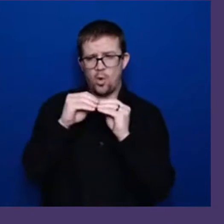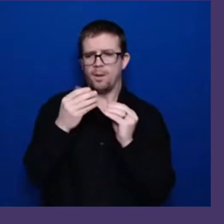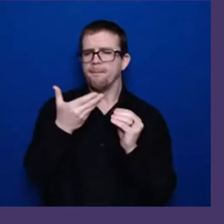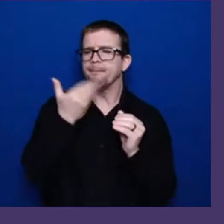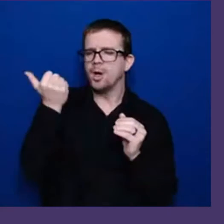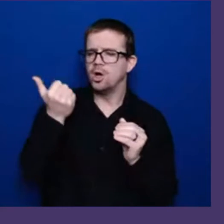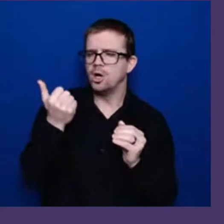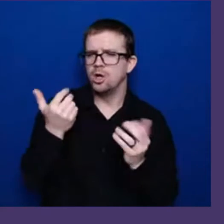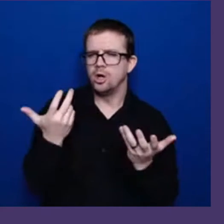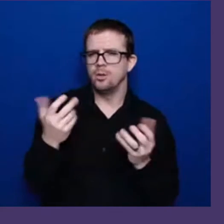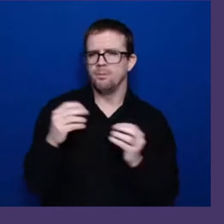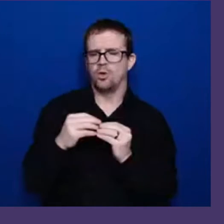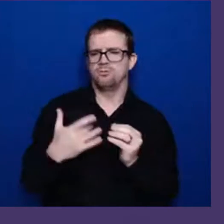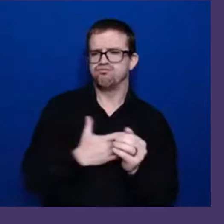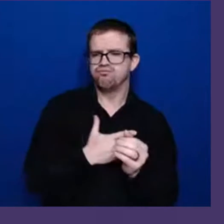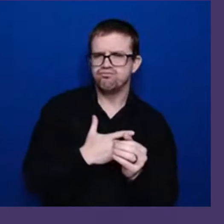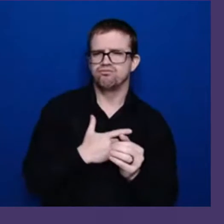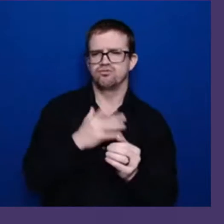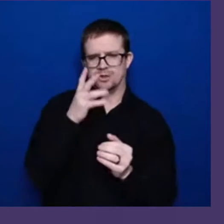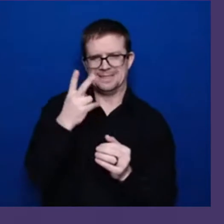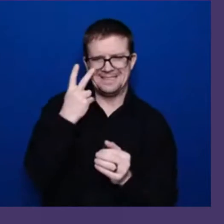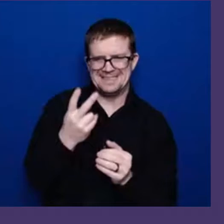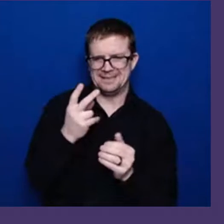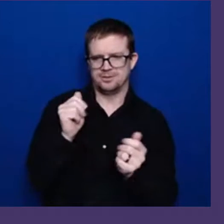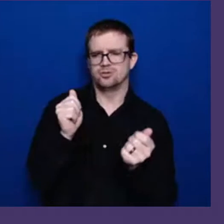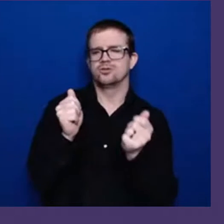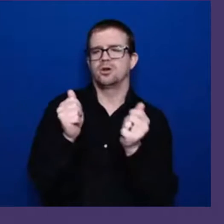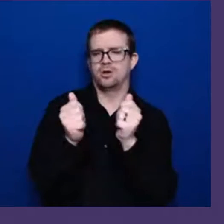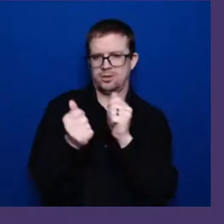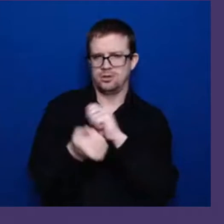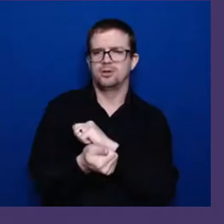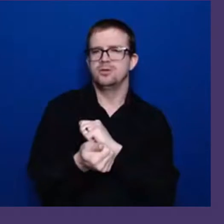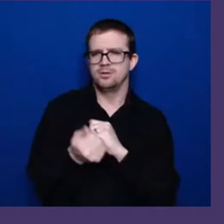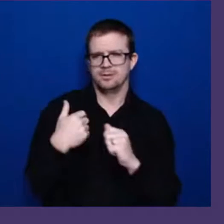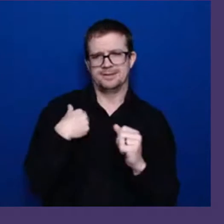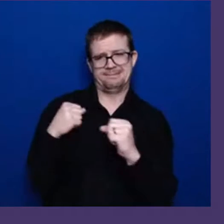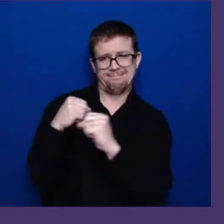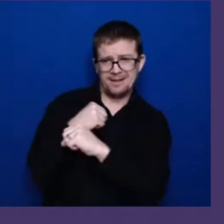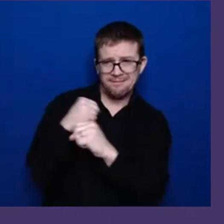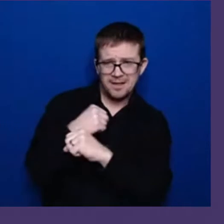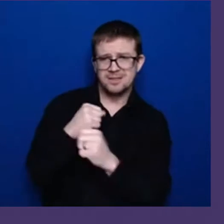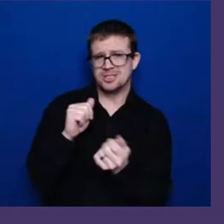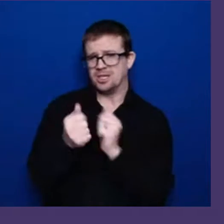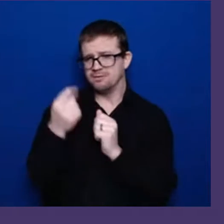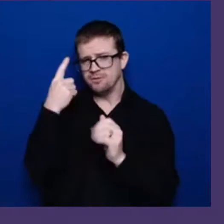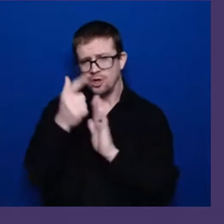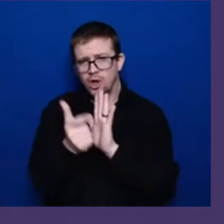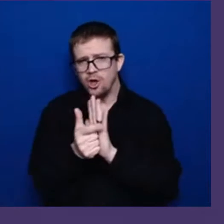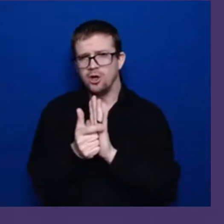traditionally is that we fight to change laws and nothing changes. I think that for me,